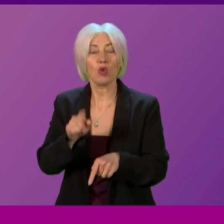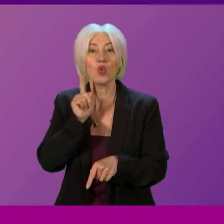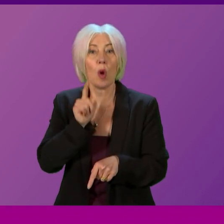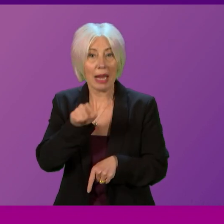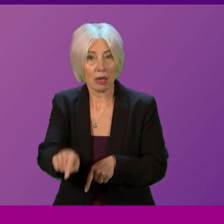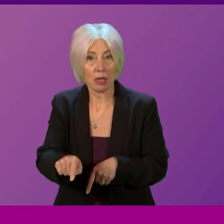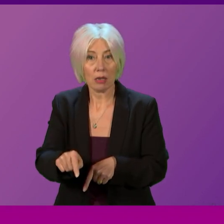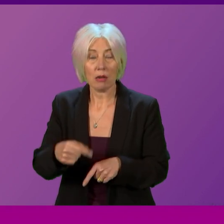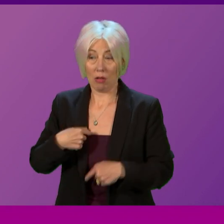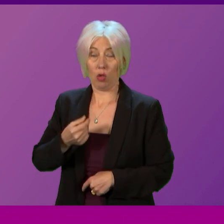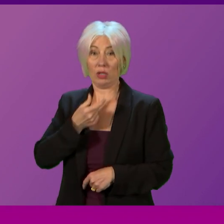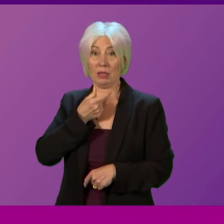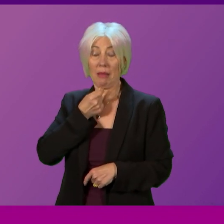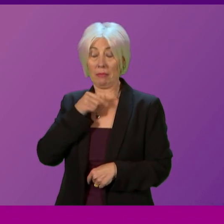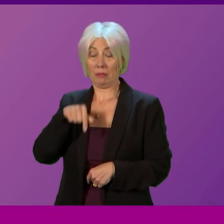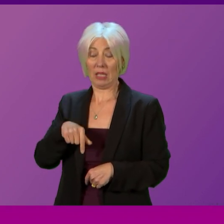who perpetrate those attacks.